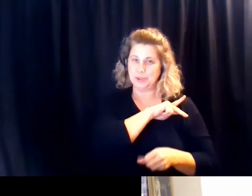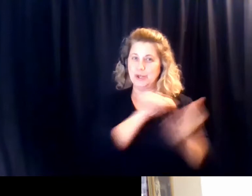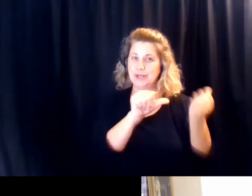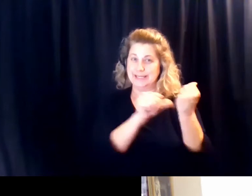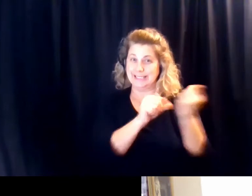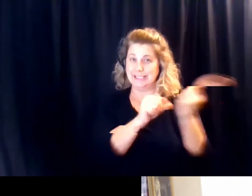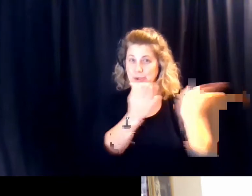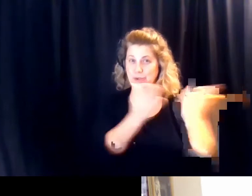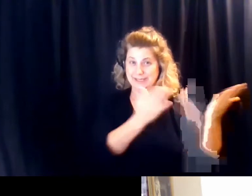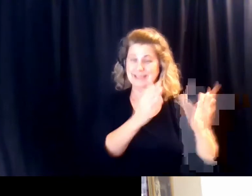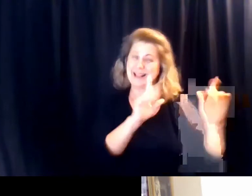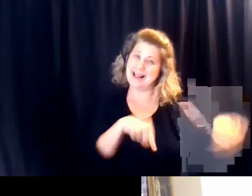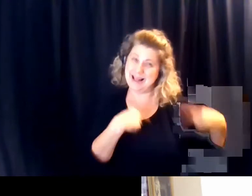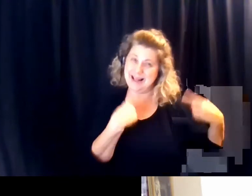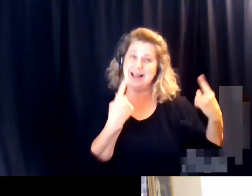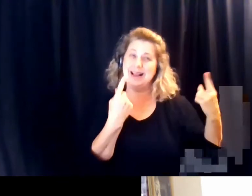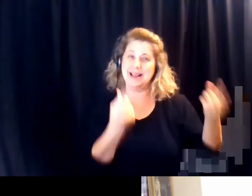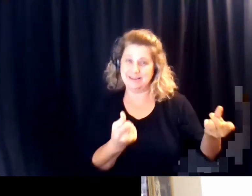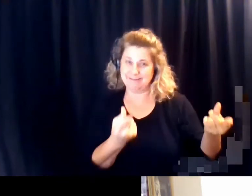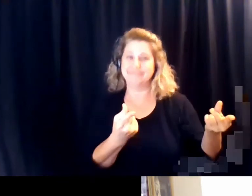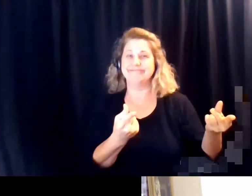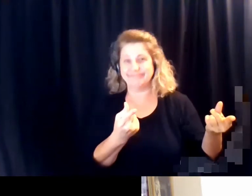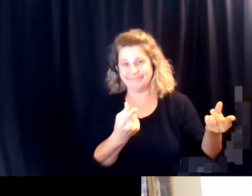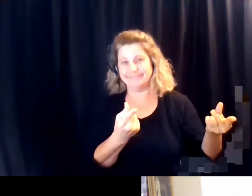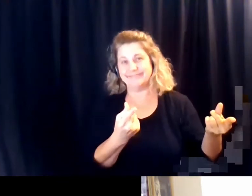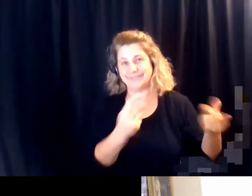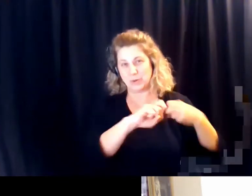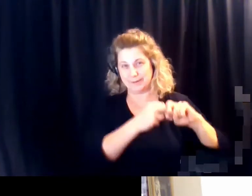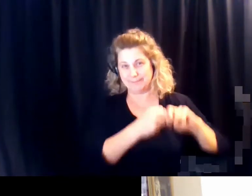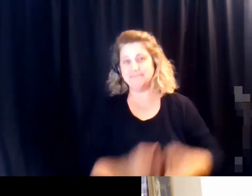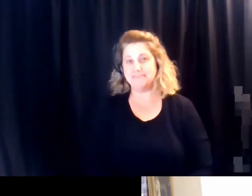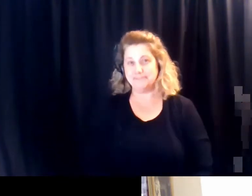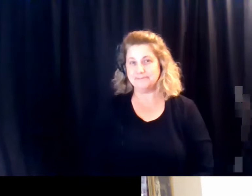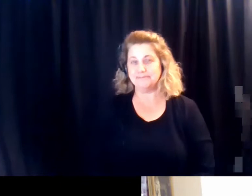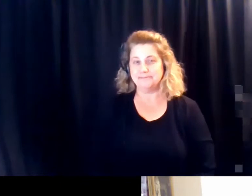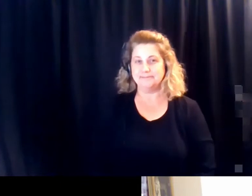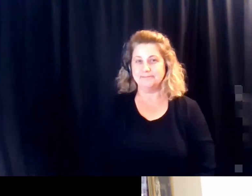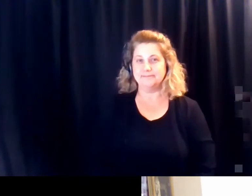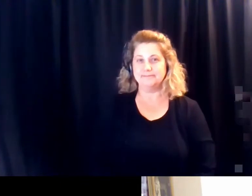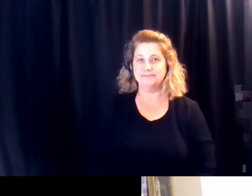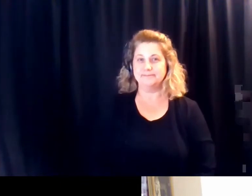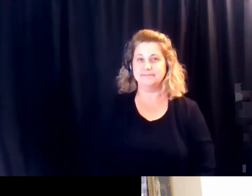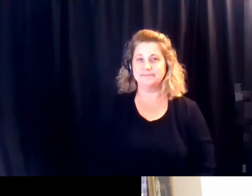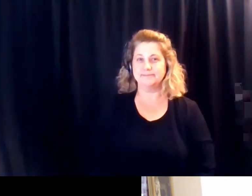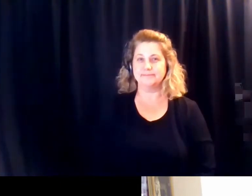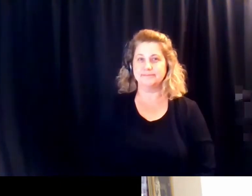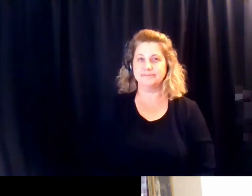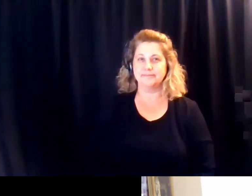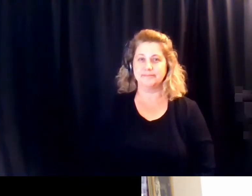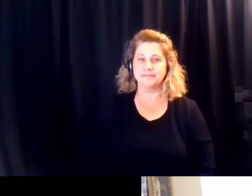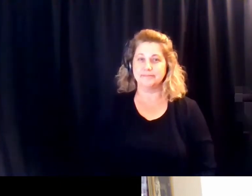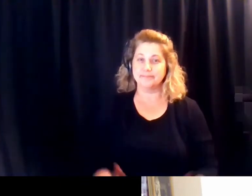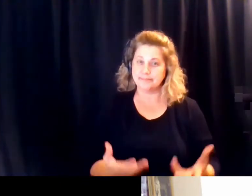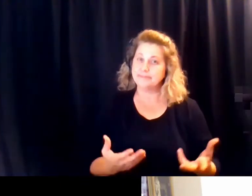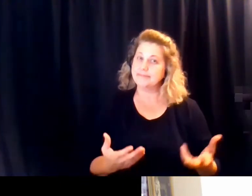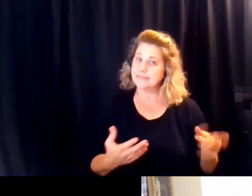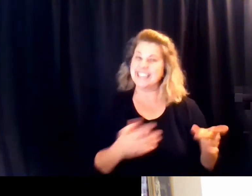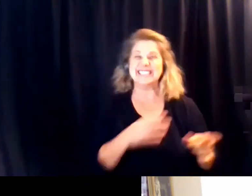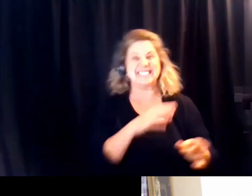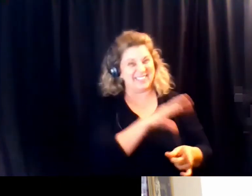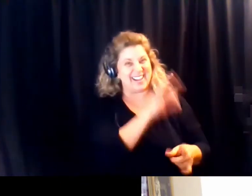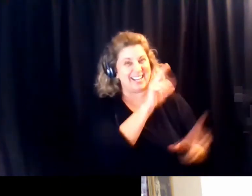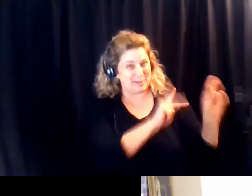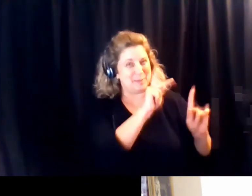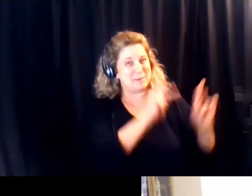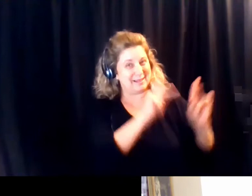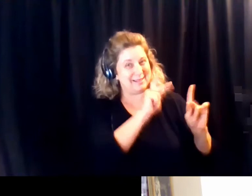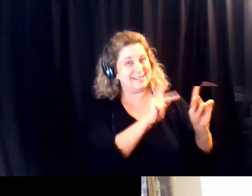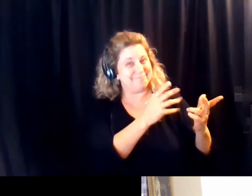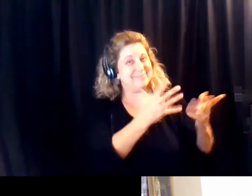Judith Heumann: Their careers that we want to go into, you know, what do we want to study and and really look to study in the fields that we believe we can make the most contributions in